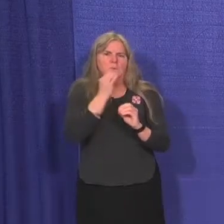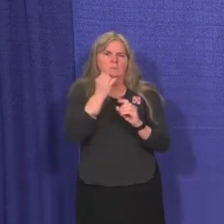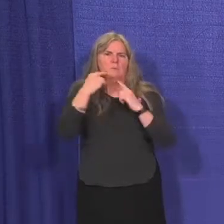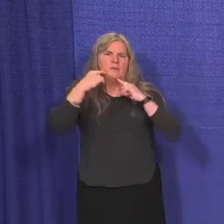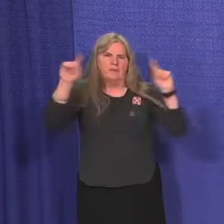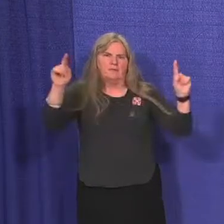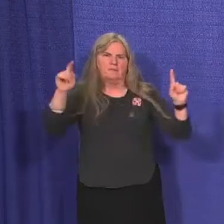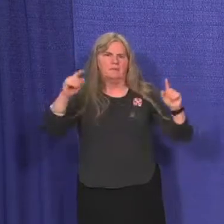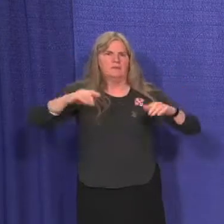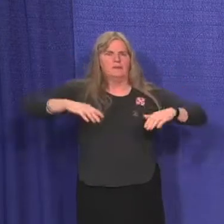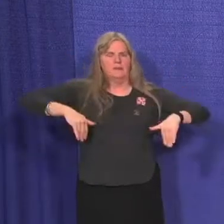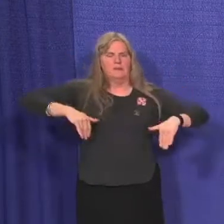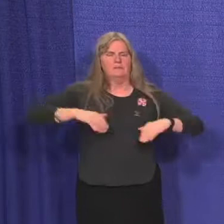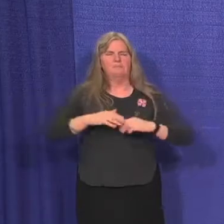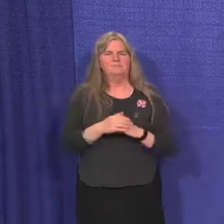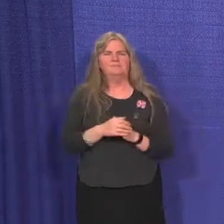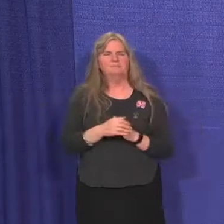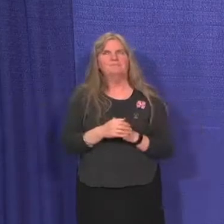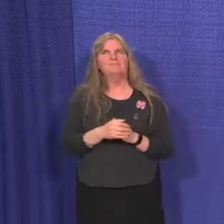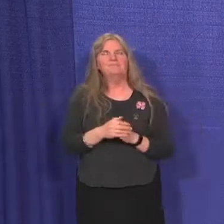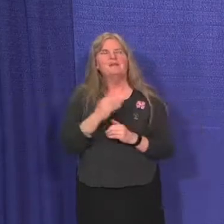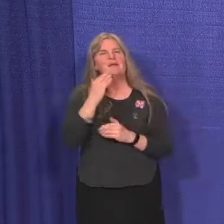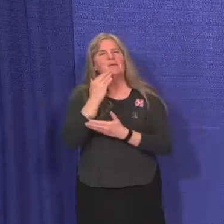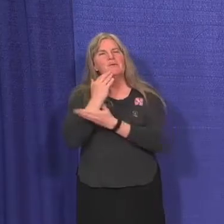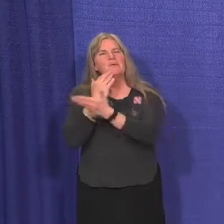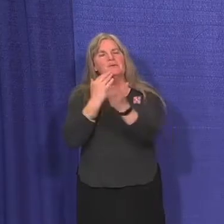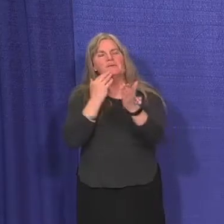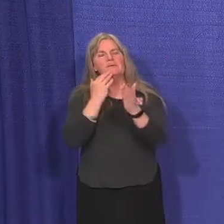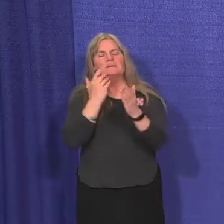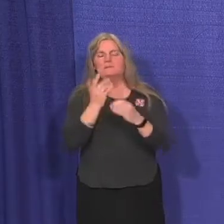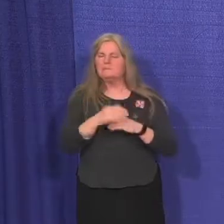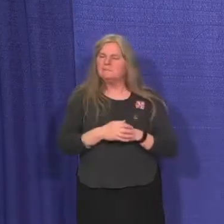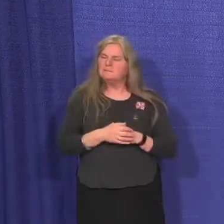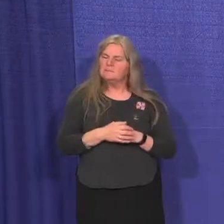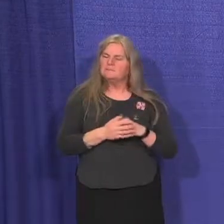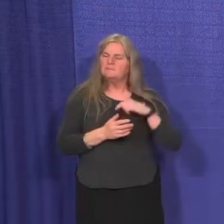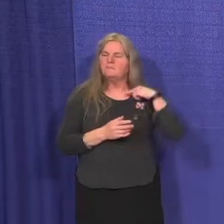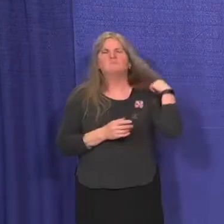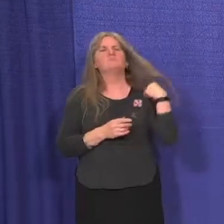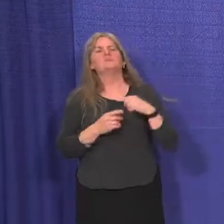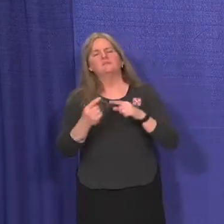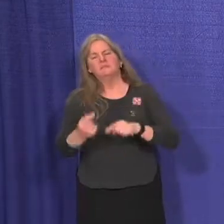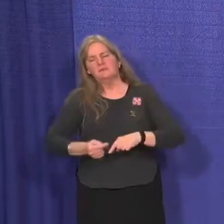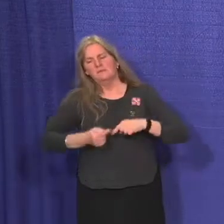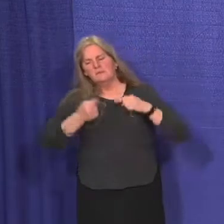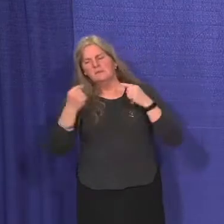and I have as well in recent media occasions that summer will